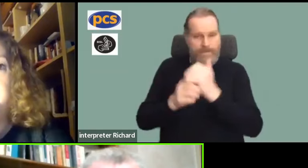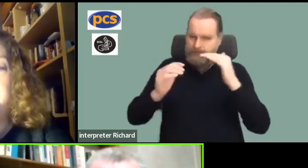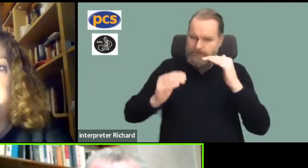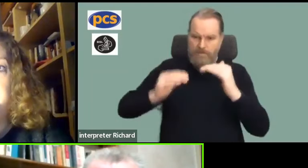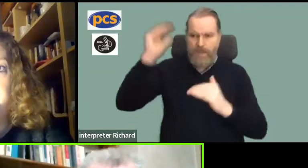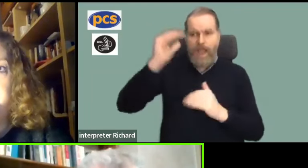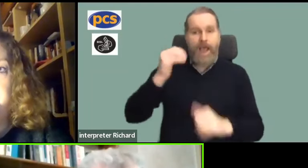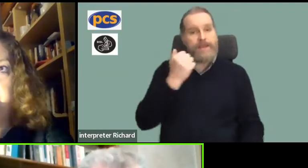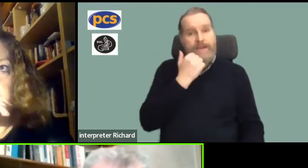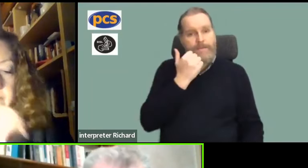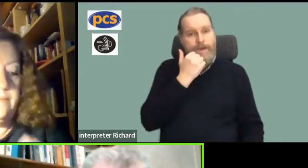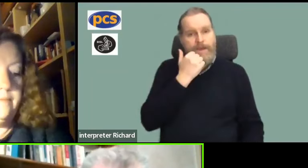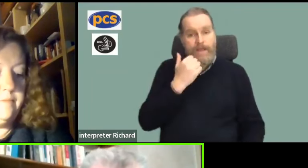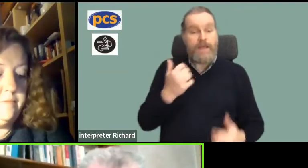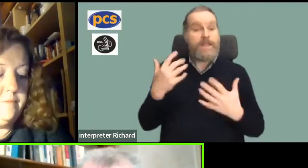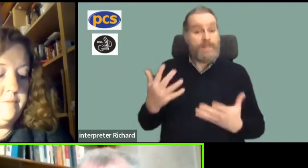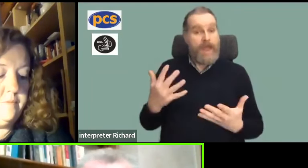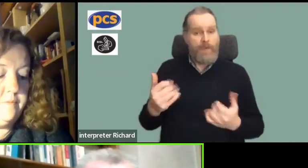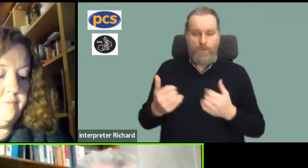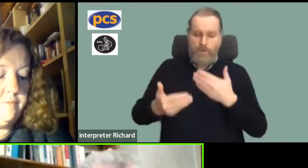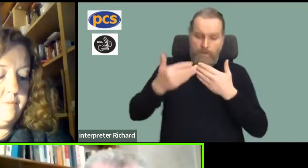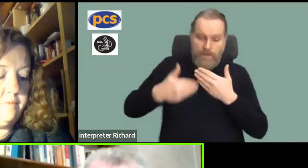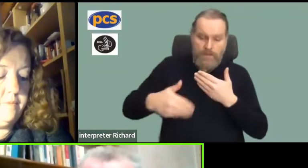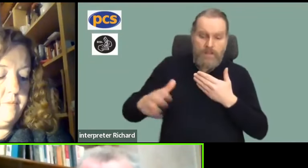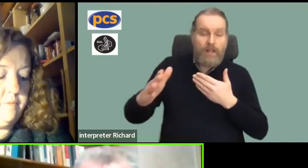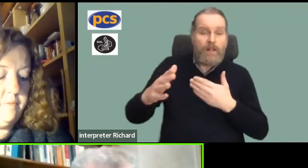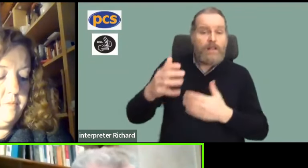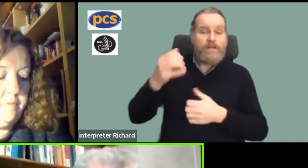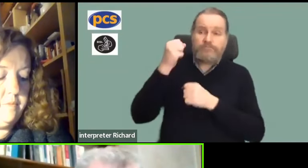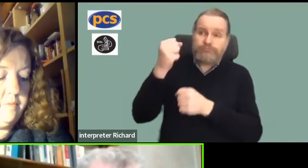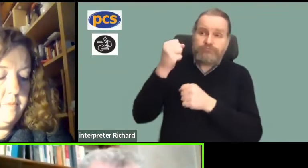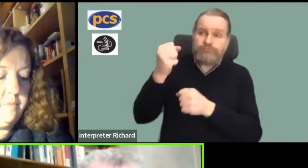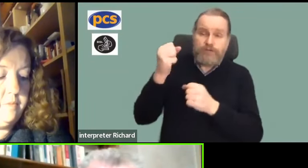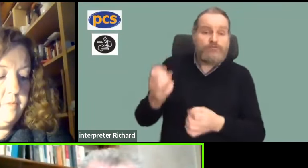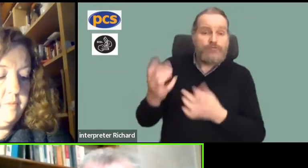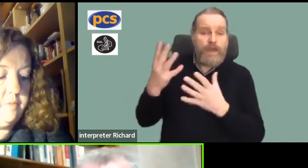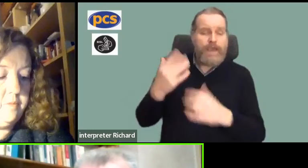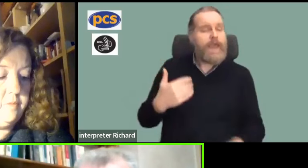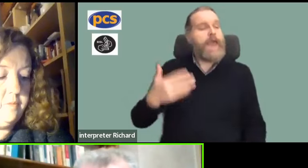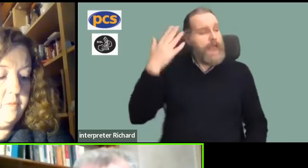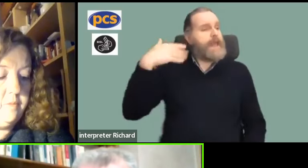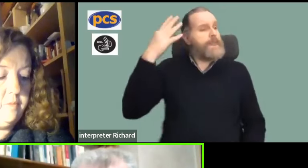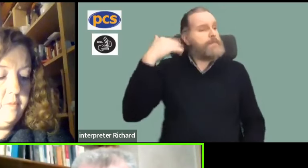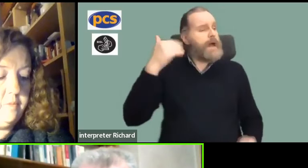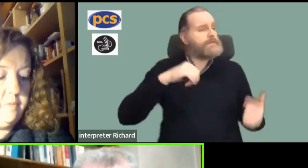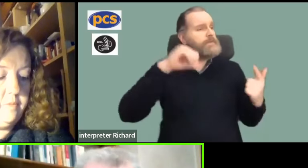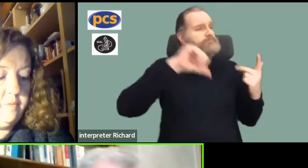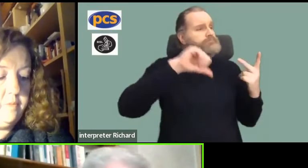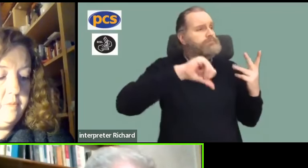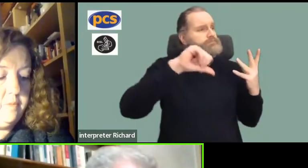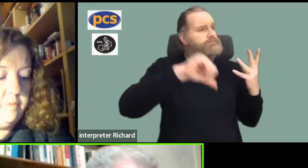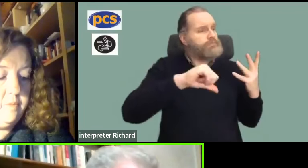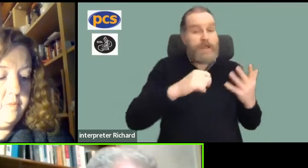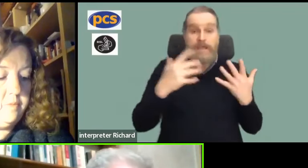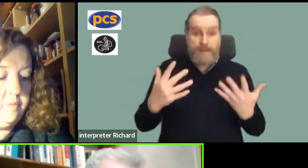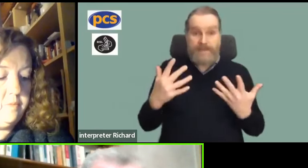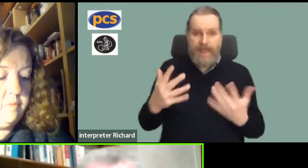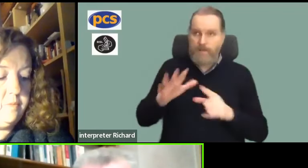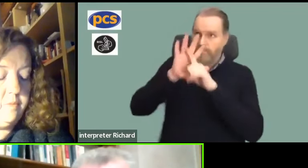history History, and we are determined to have a campaign, not of to have a campaign not of protesting which we've done in the past, and not ot one but a